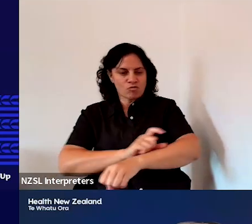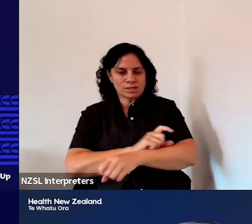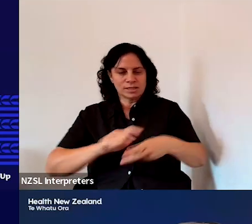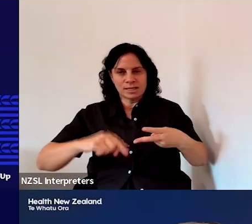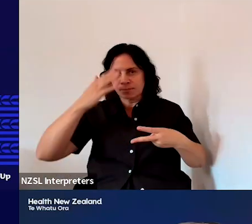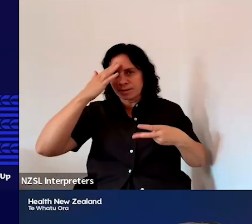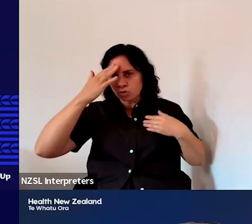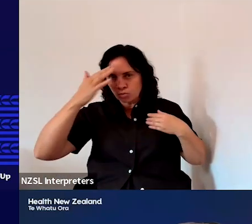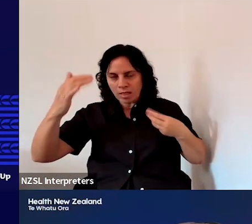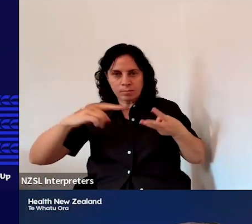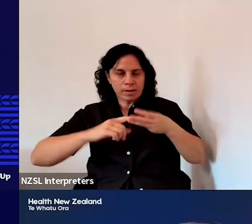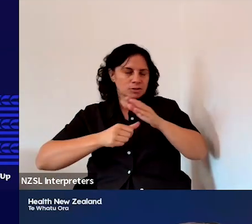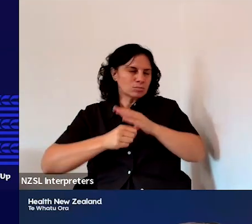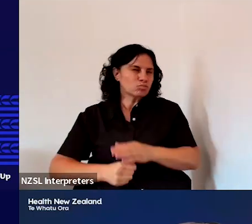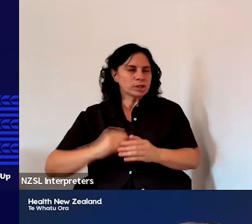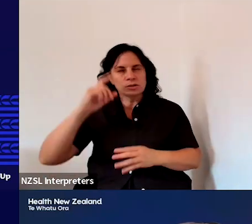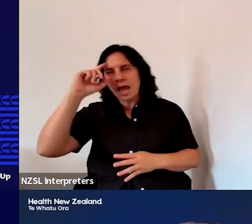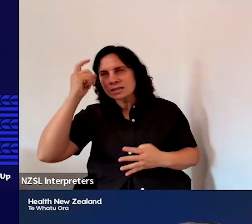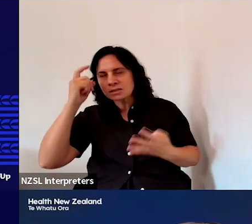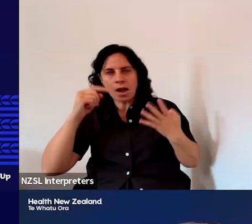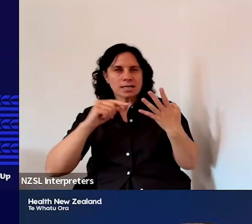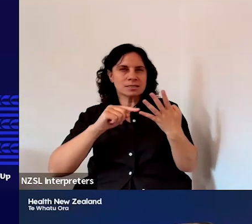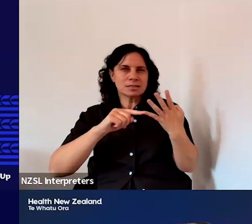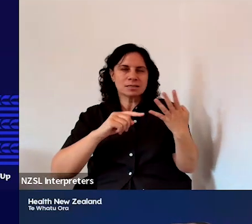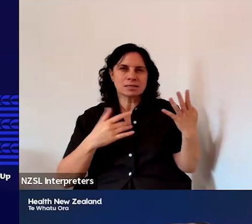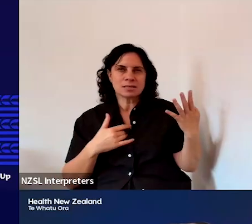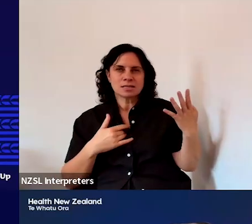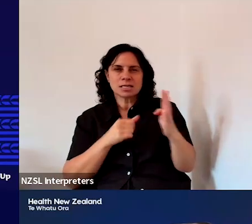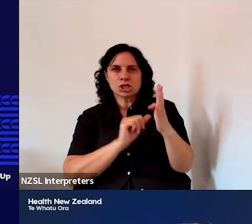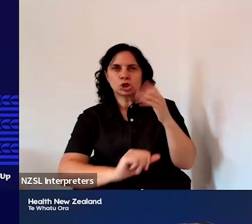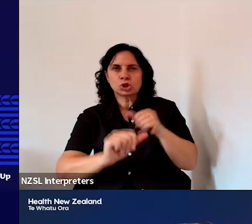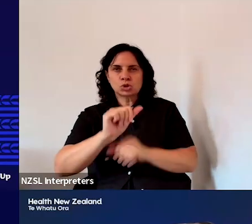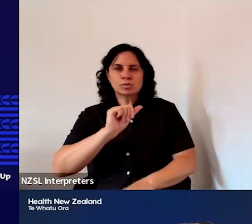depression and anxiety, and suicide and self-harm, as well as,